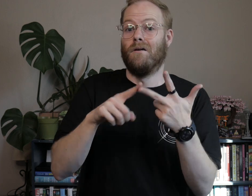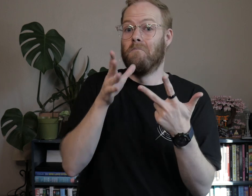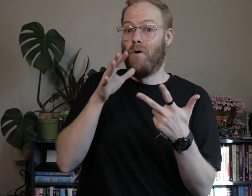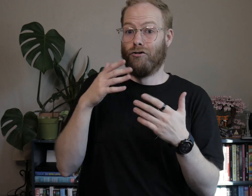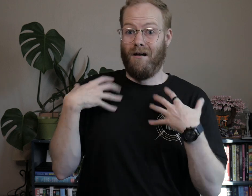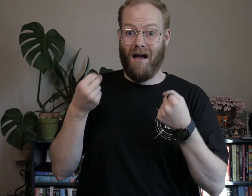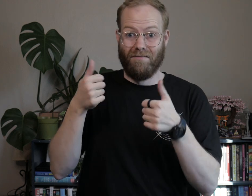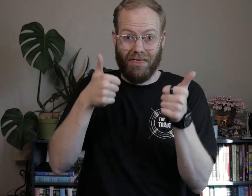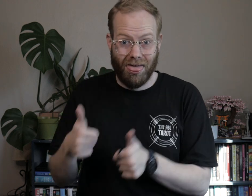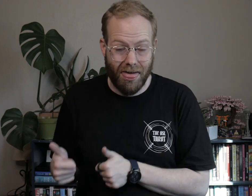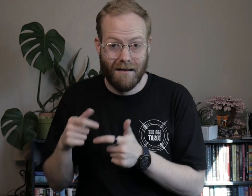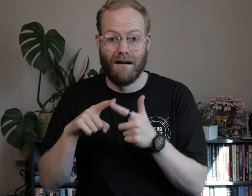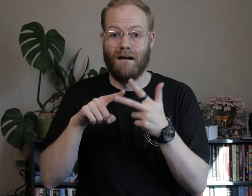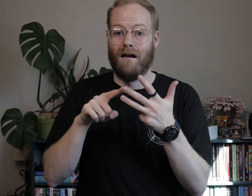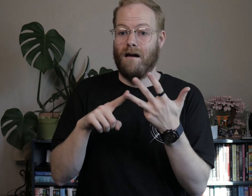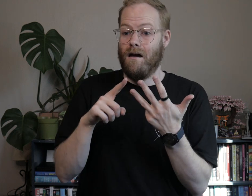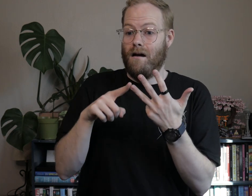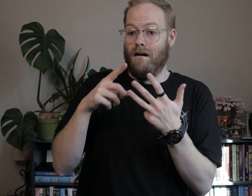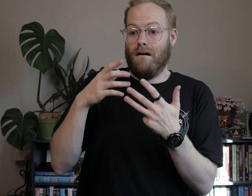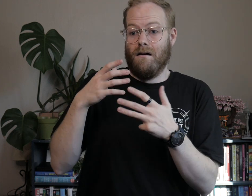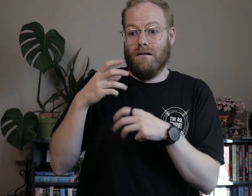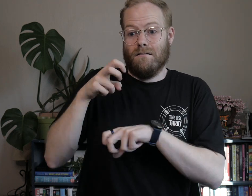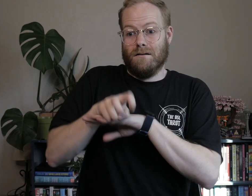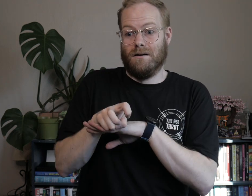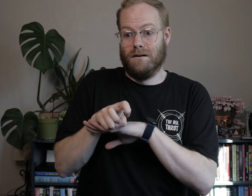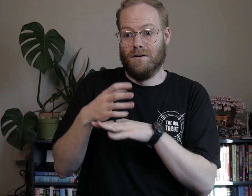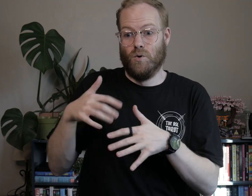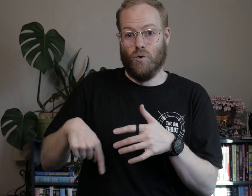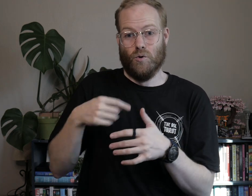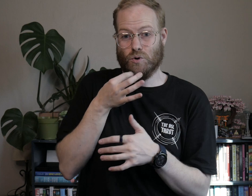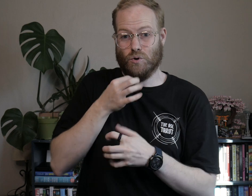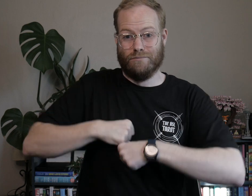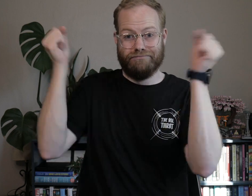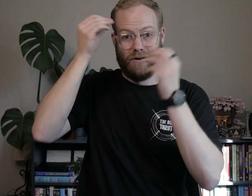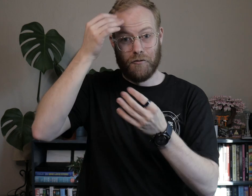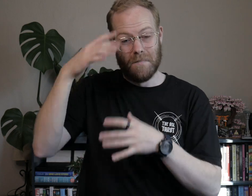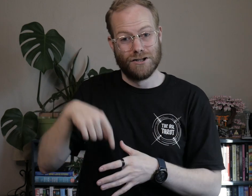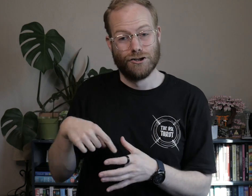her mother’s declining health, and sitting on top of a ticking bomb of information.